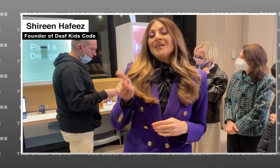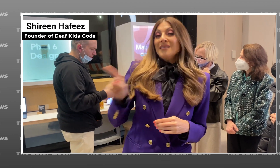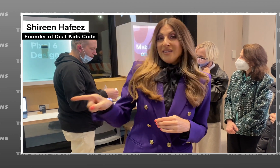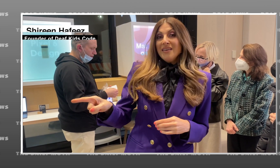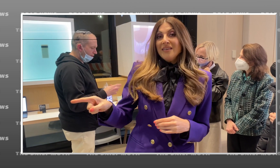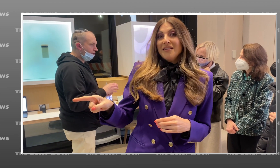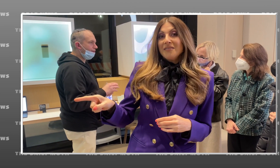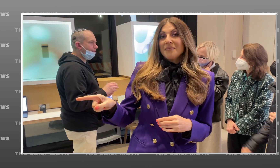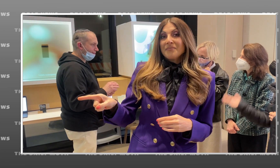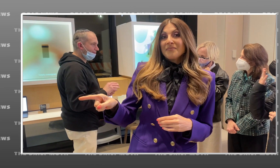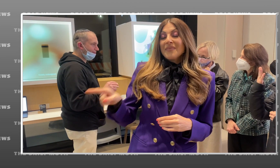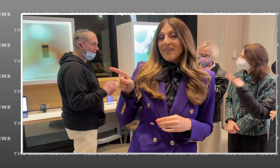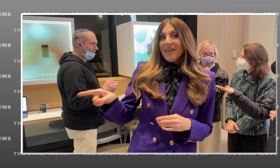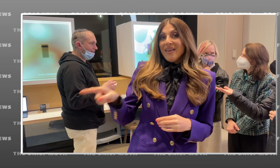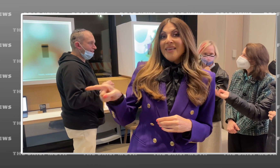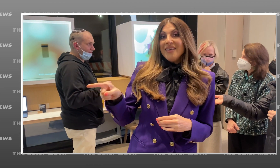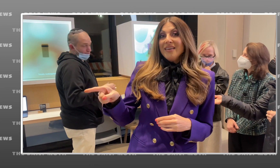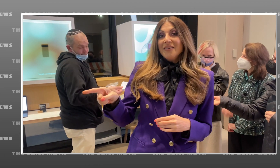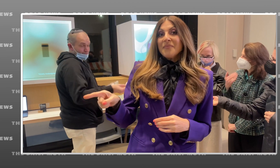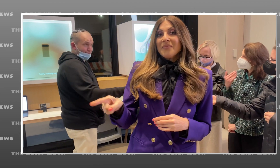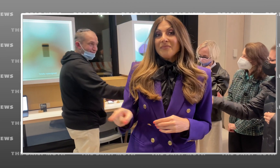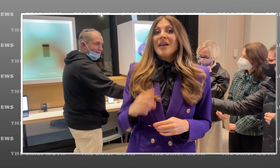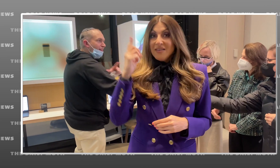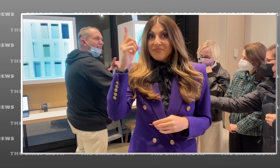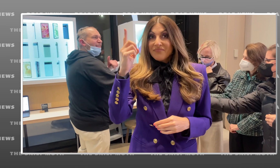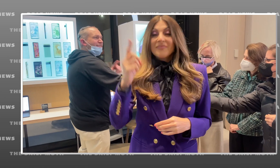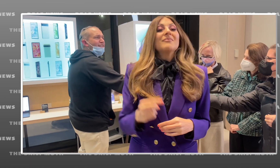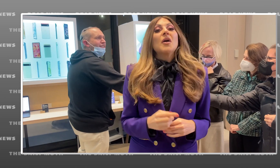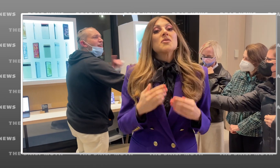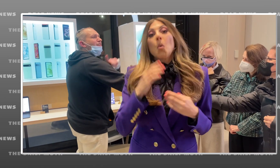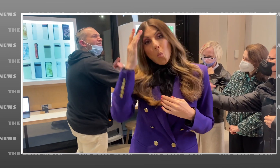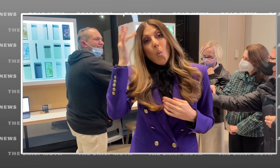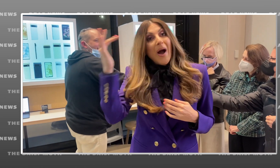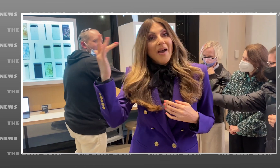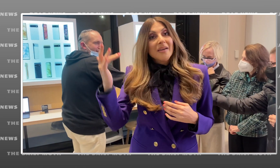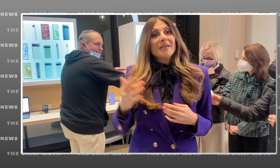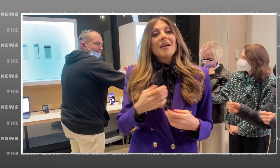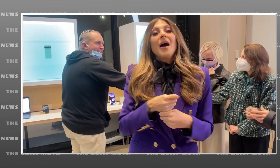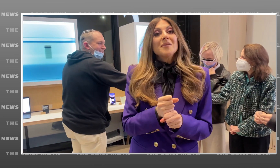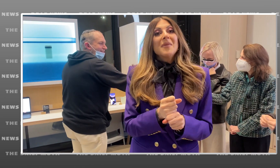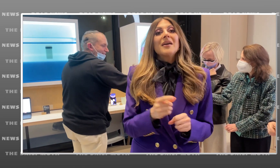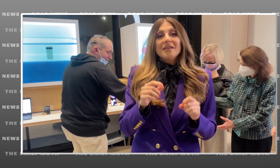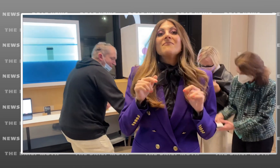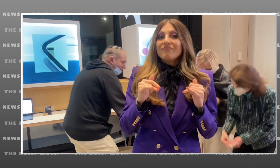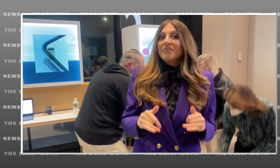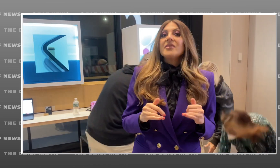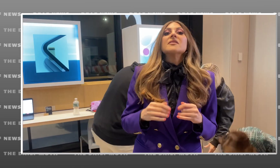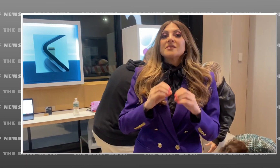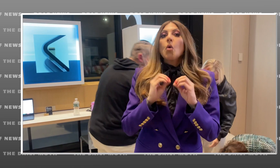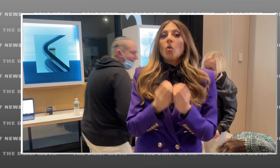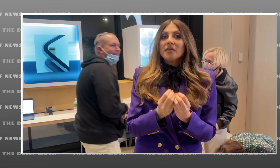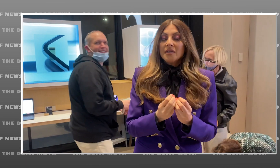He is the reason why I created this organization.